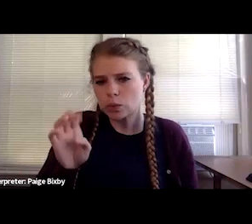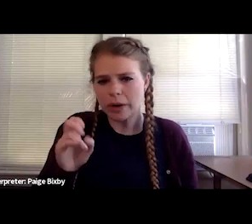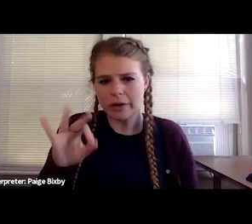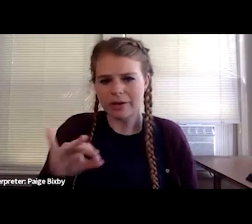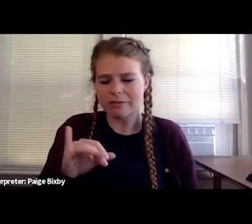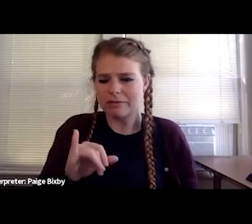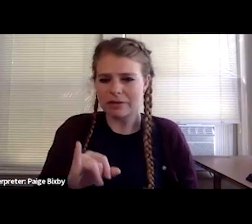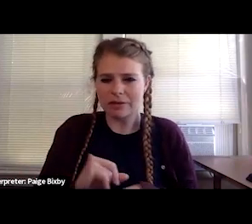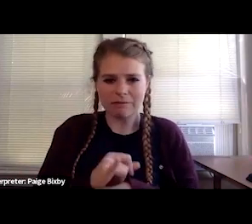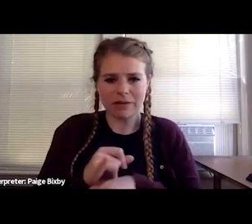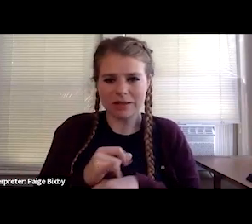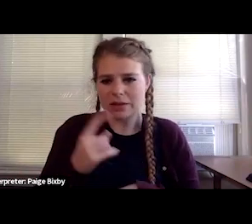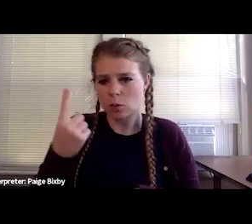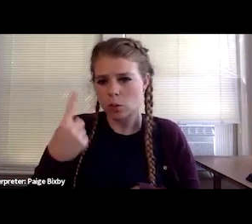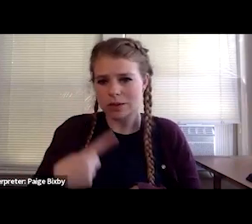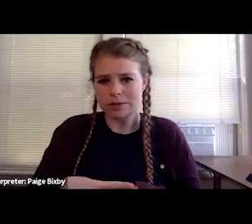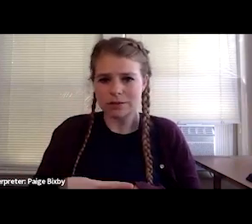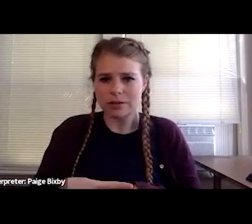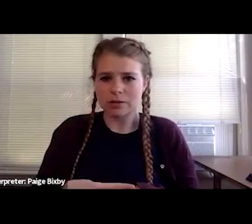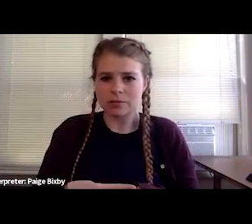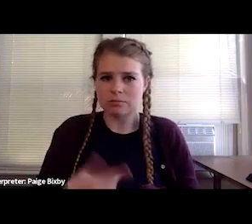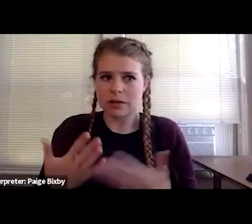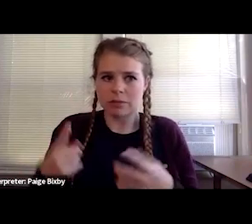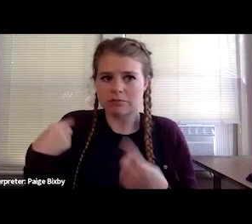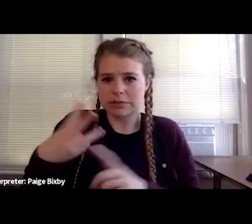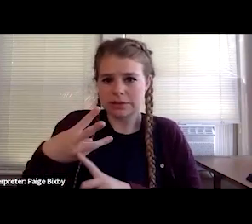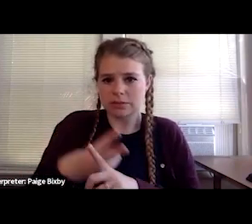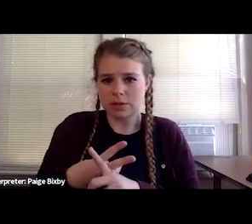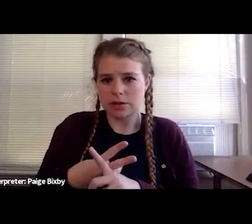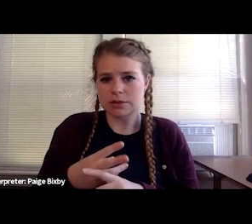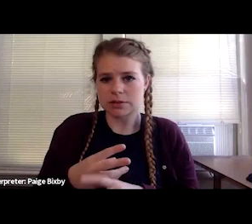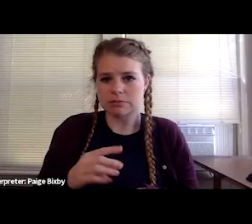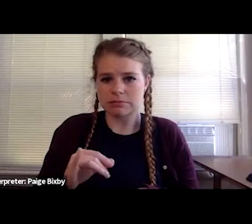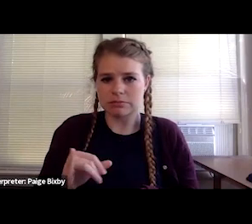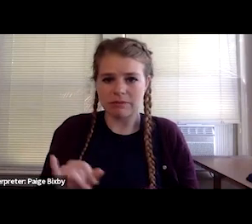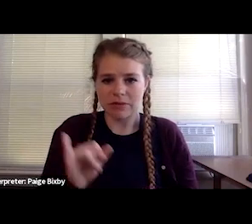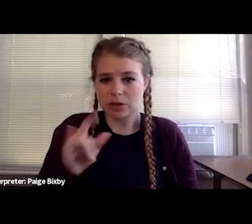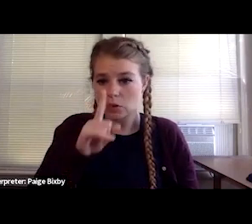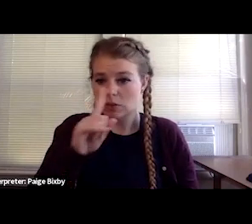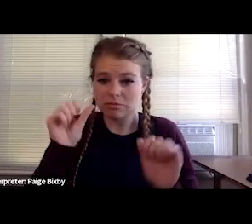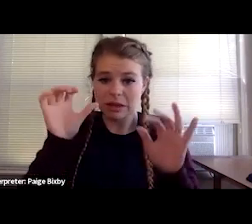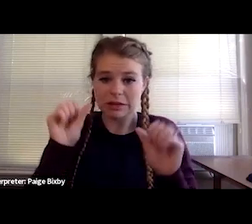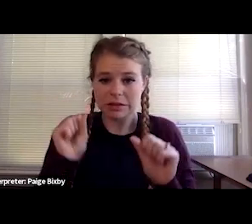I've had one maybe in the past six months get infected, which is amazing because when the street team first met me